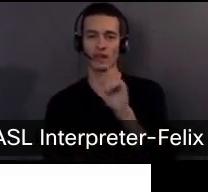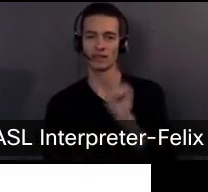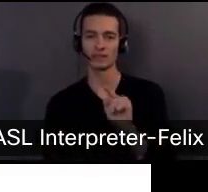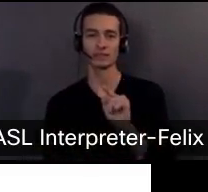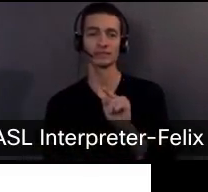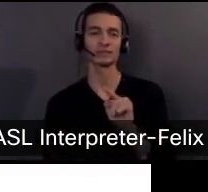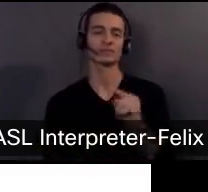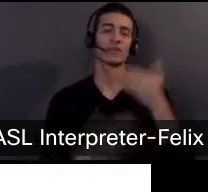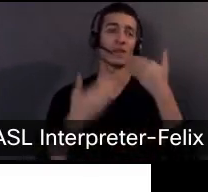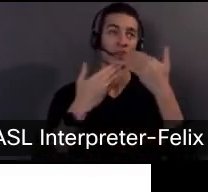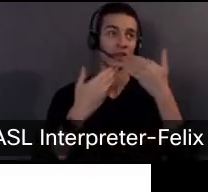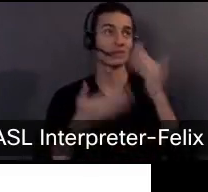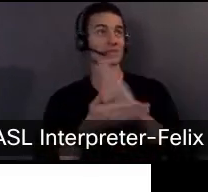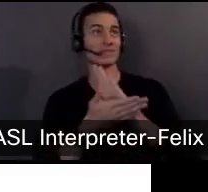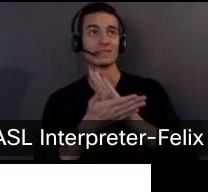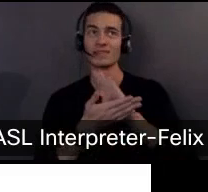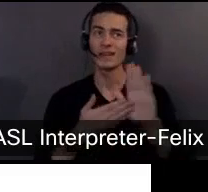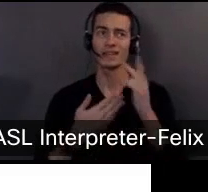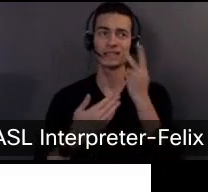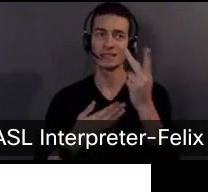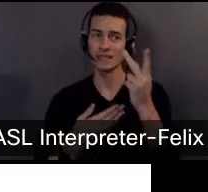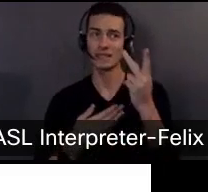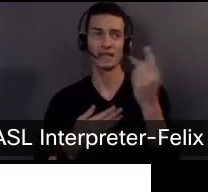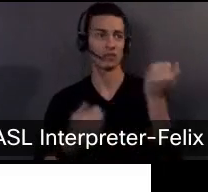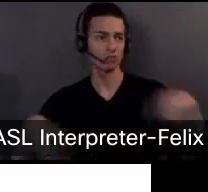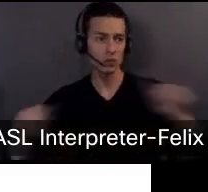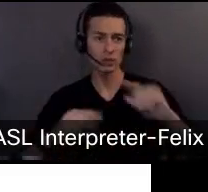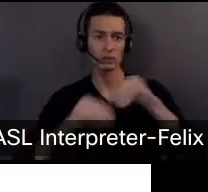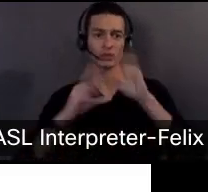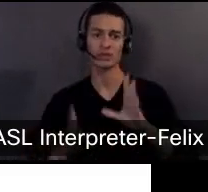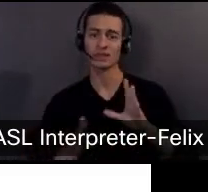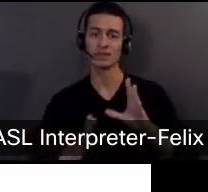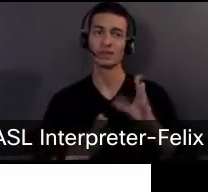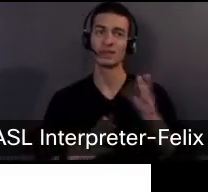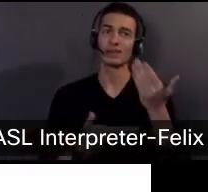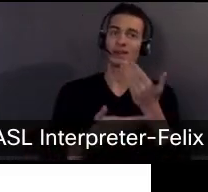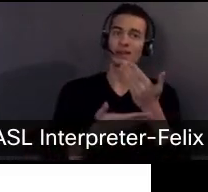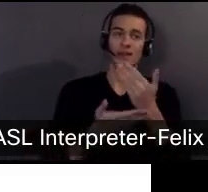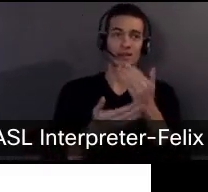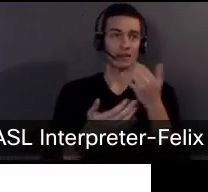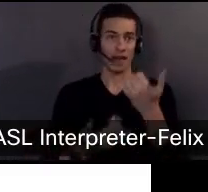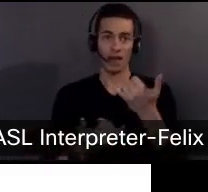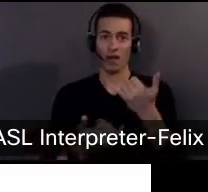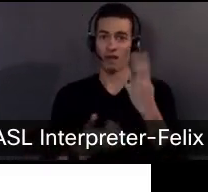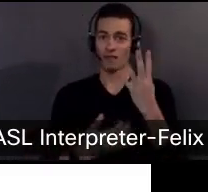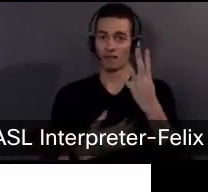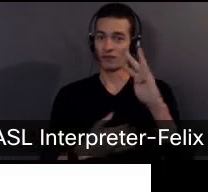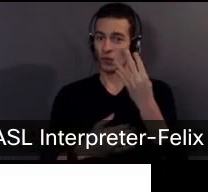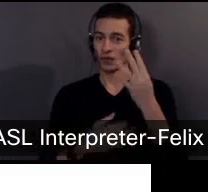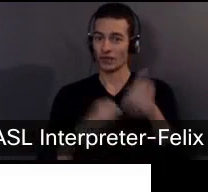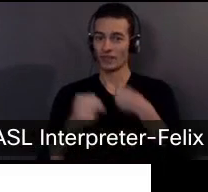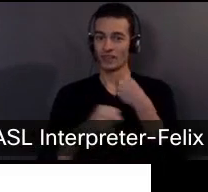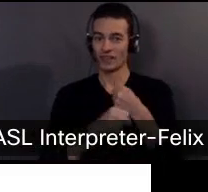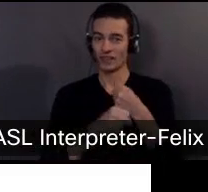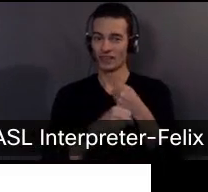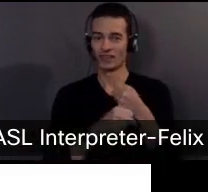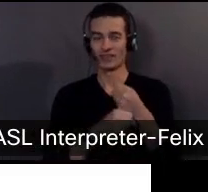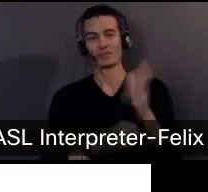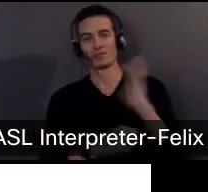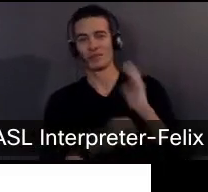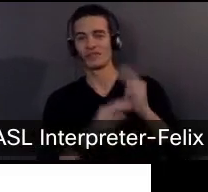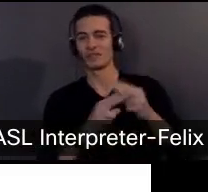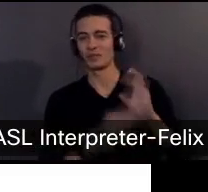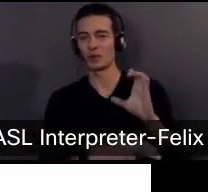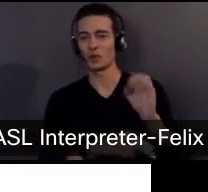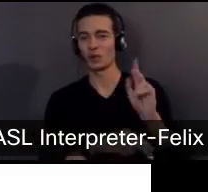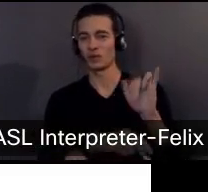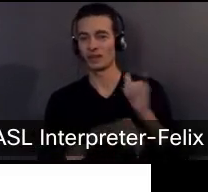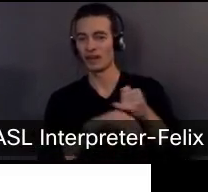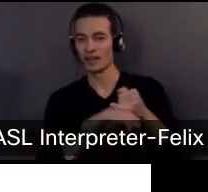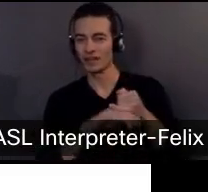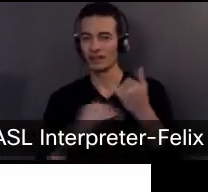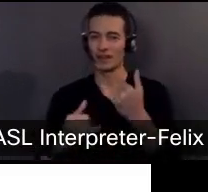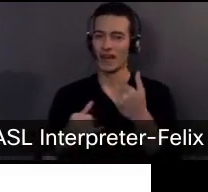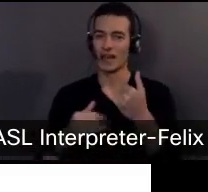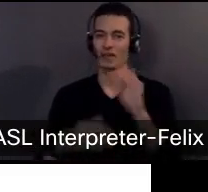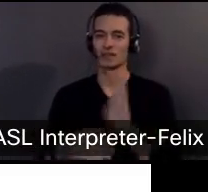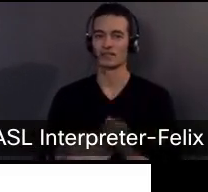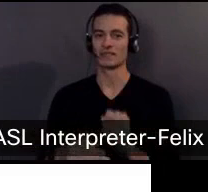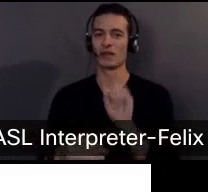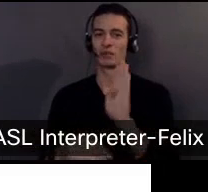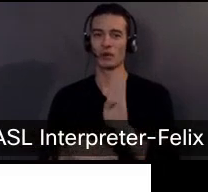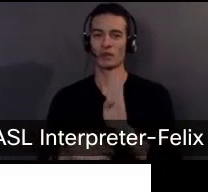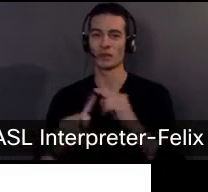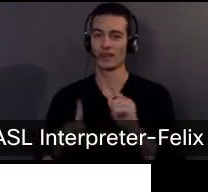I want to augment something that the chair said which this is the 4th year in a row that South Brooklyn helped previously Coney island had the 1st baby of the year. There is something in the water down there. I don't know, but it's pretty remarkable. Okay.